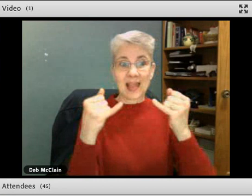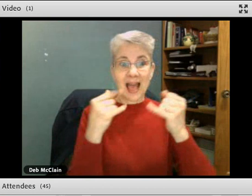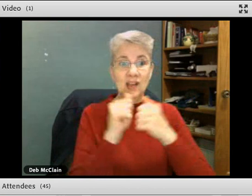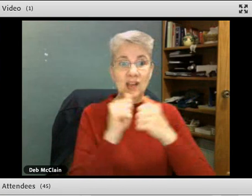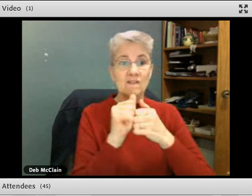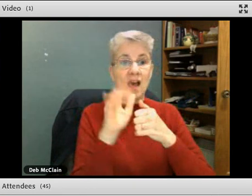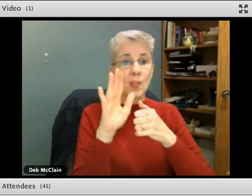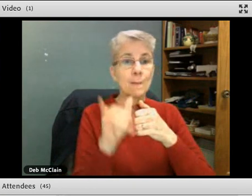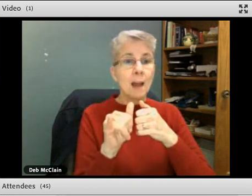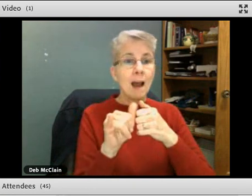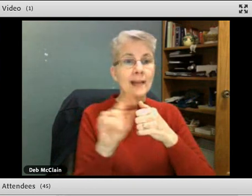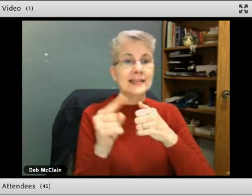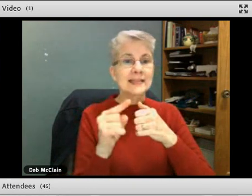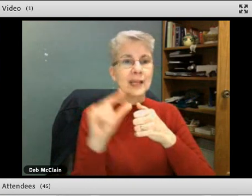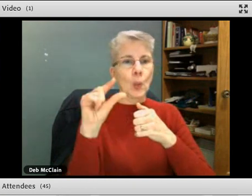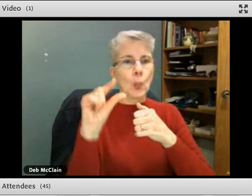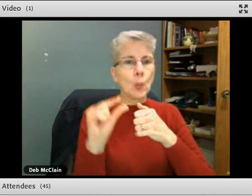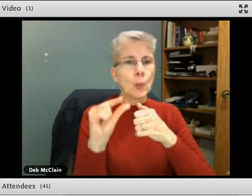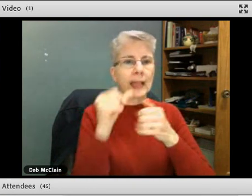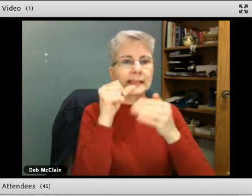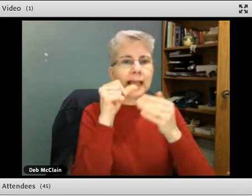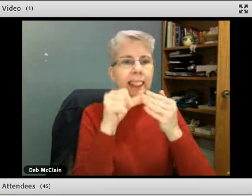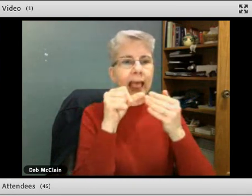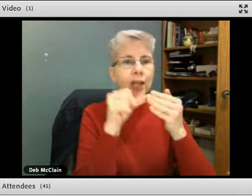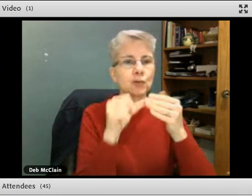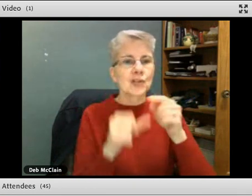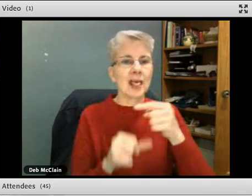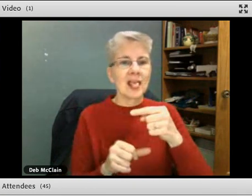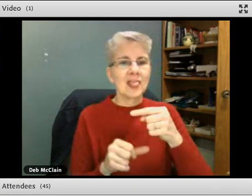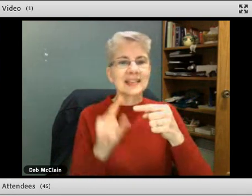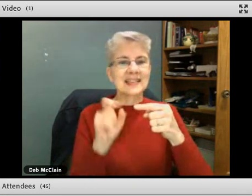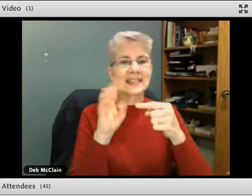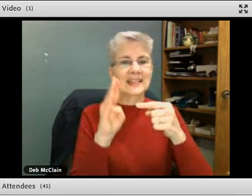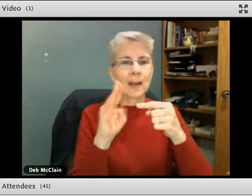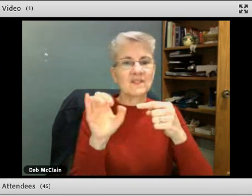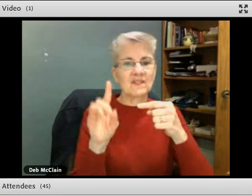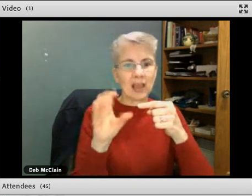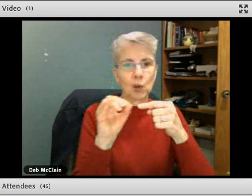those are the subfield codes. The letters themselves are the codes,